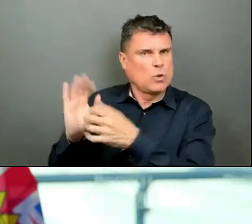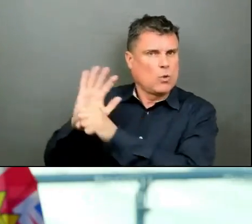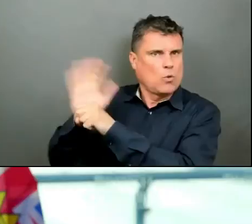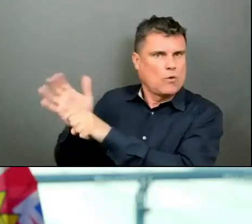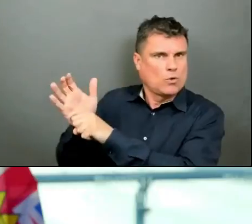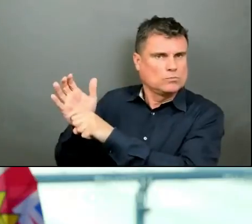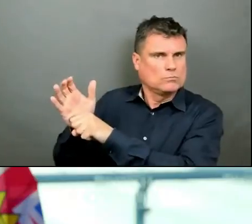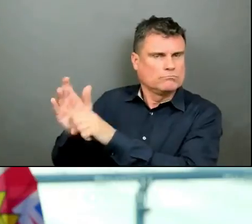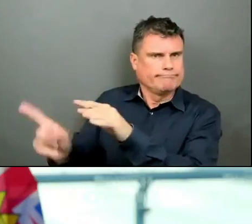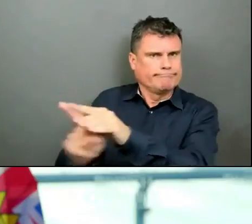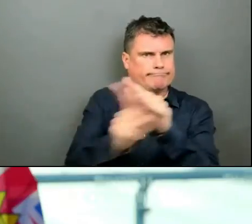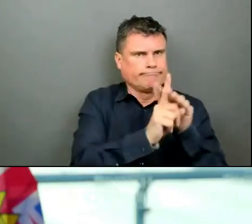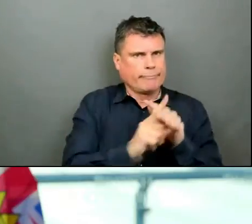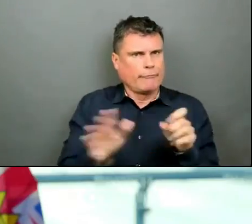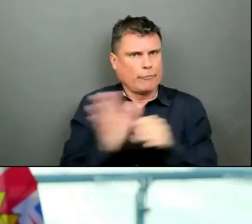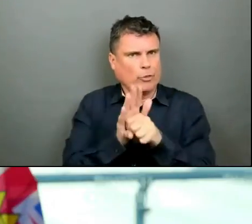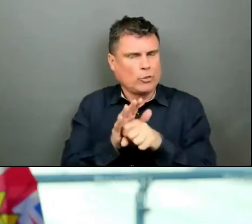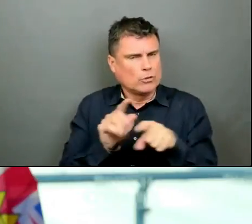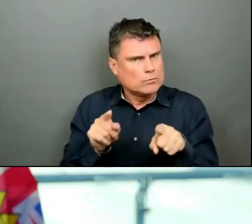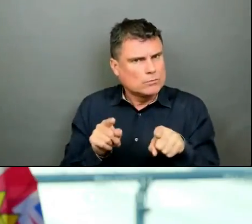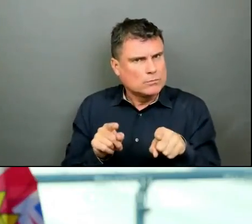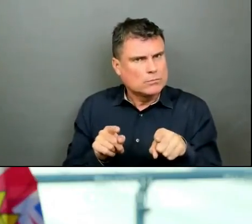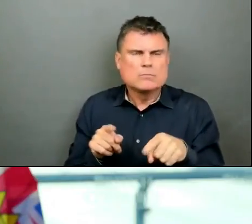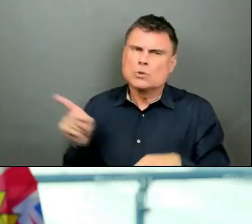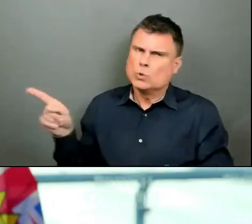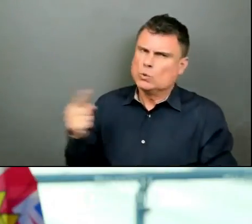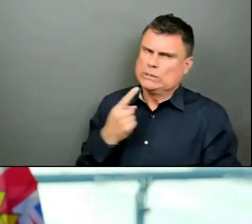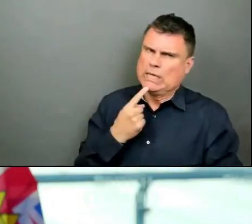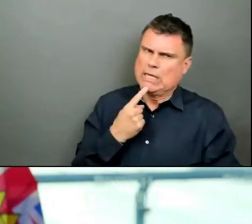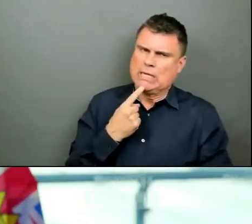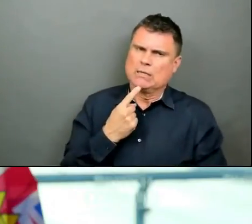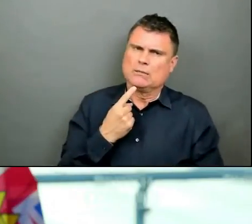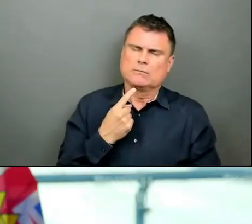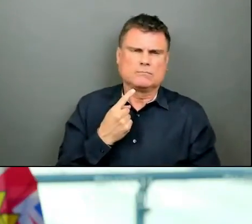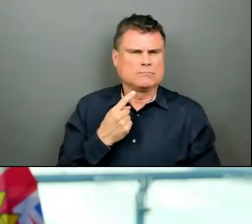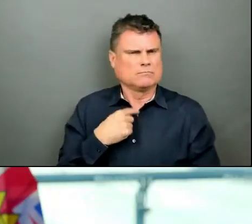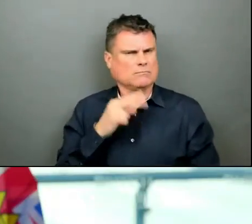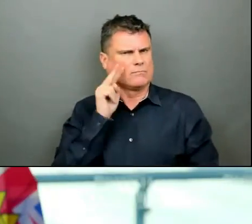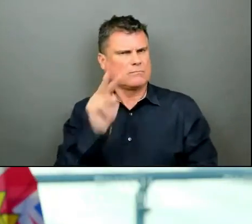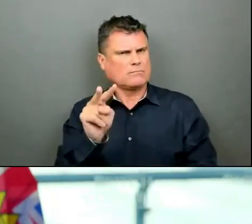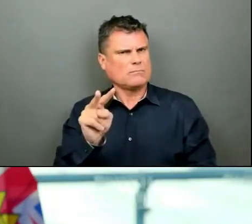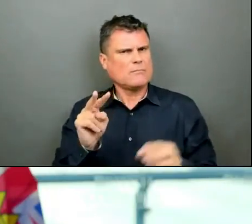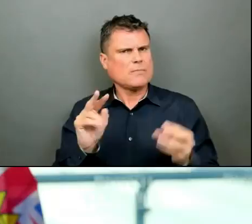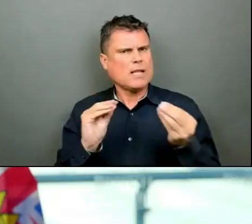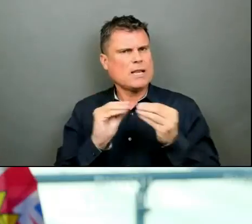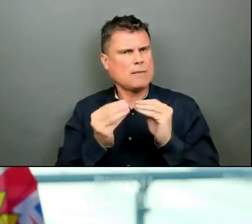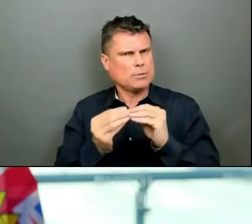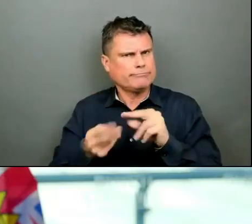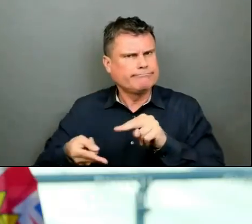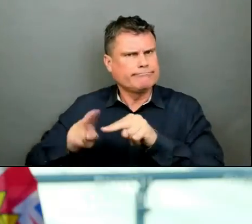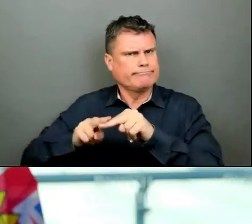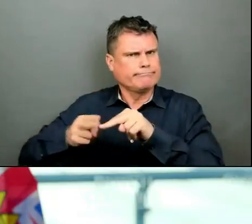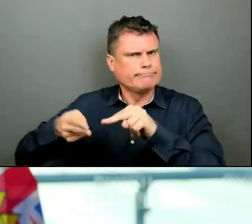of the fact that we continue to see case numbers soar?